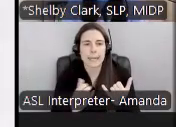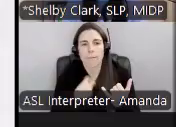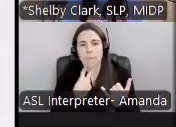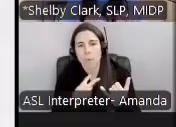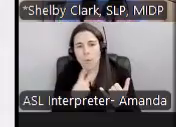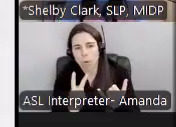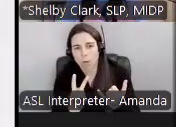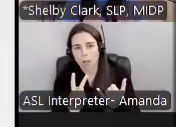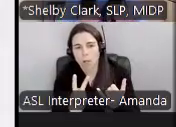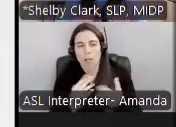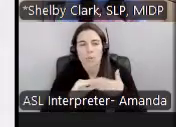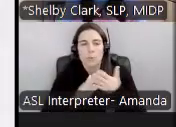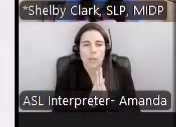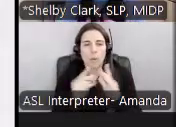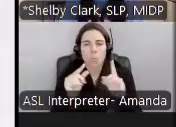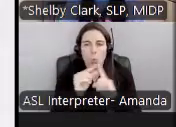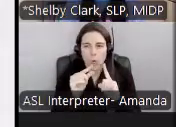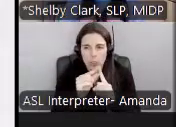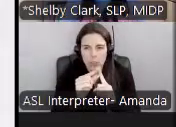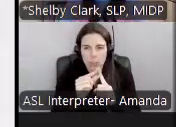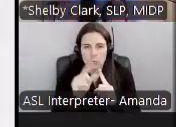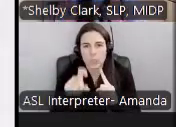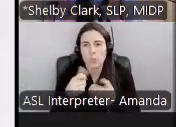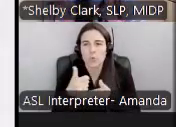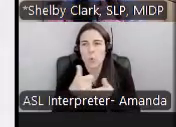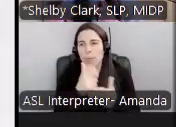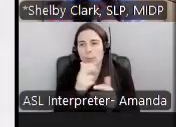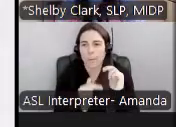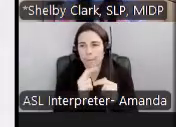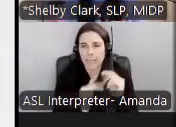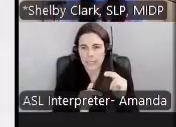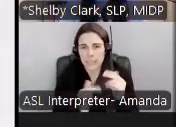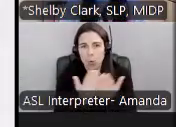We just need to help her build walls or meaningful words with it.